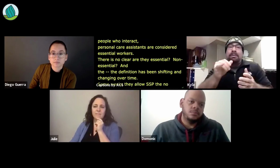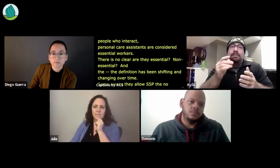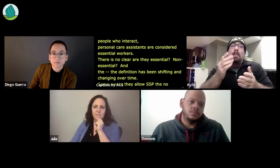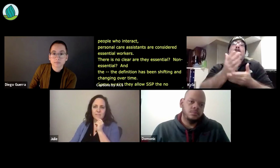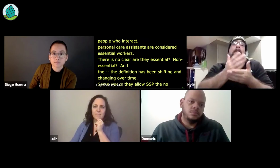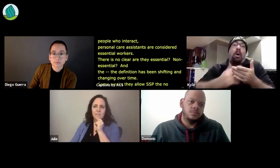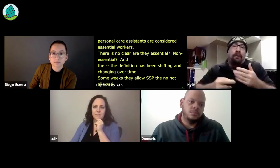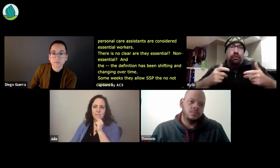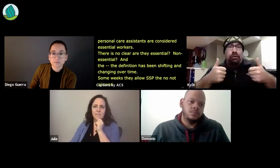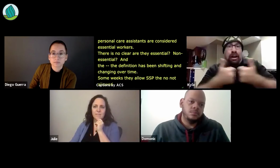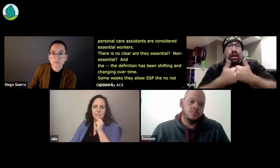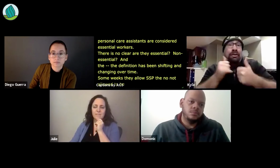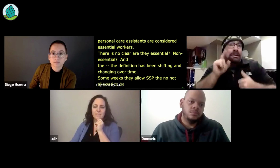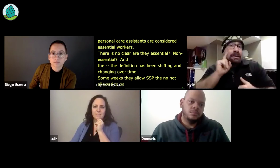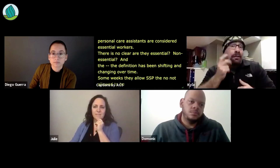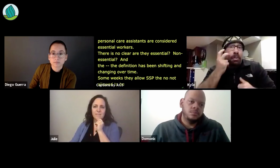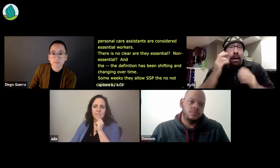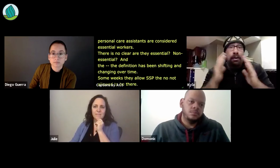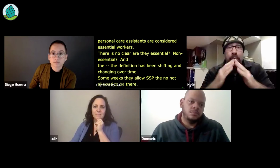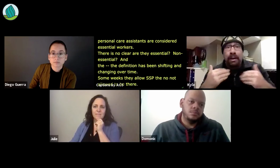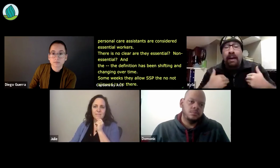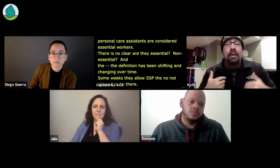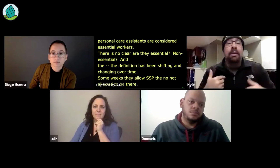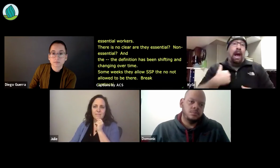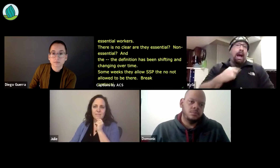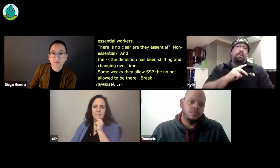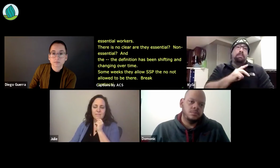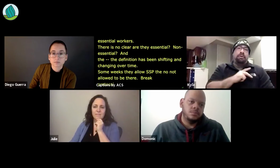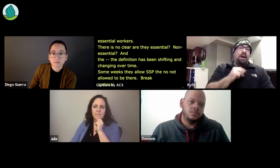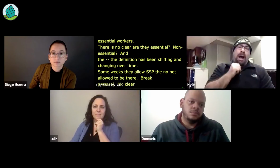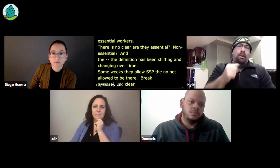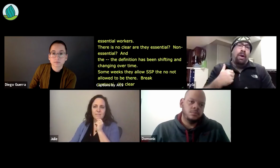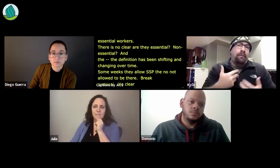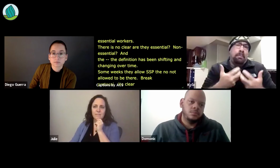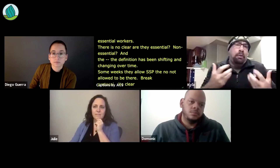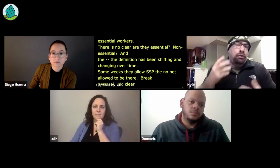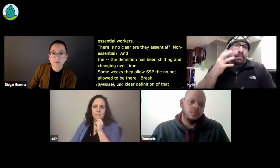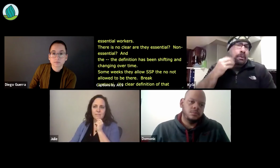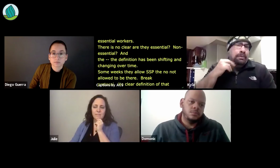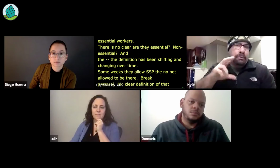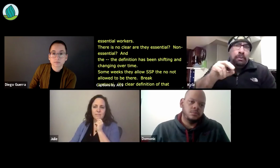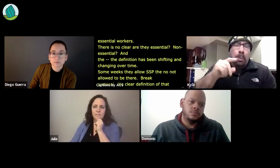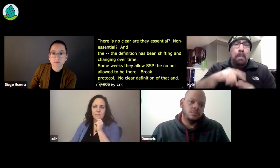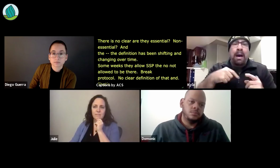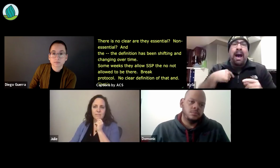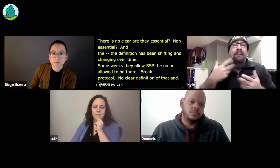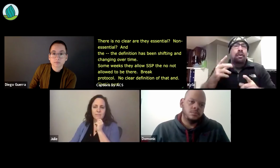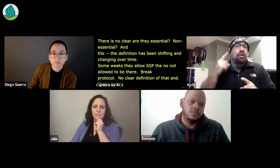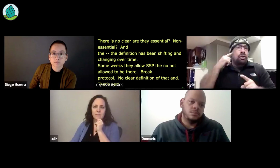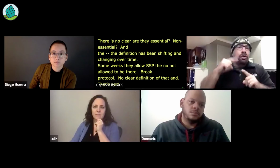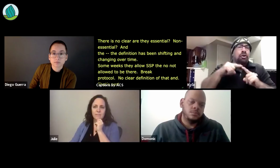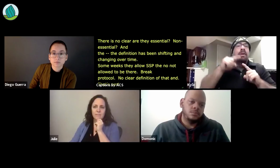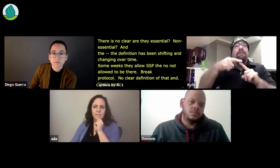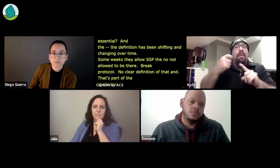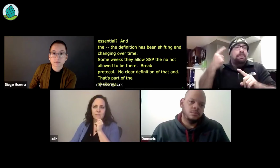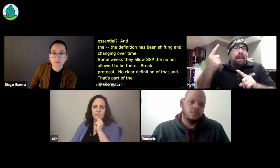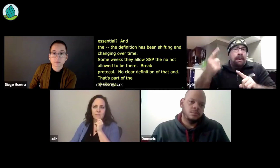for deaf blind community right now. Personally, I don't have a lot of experience, but I have heard from someone who knows someone.